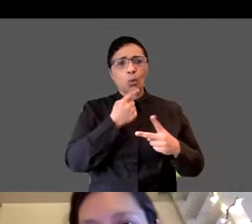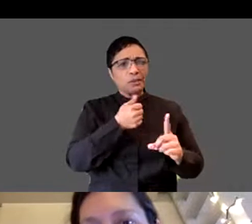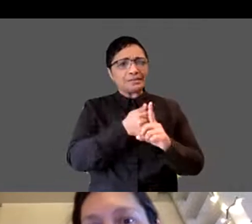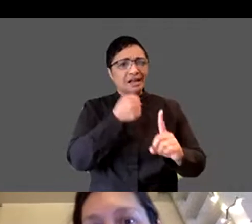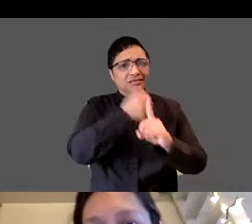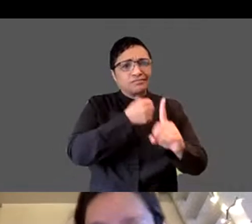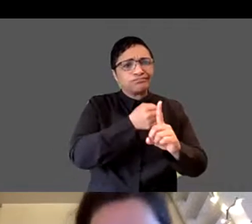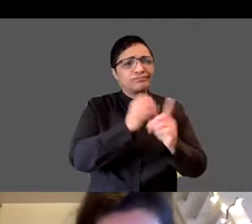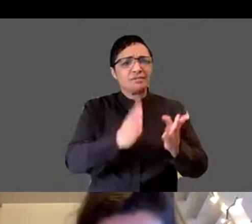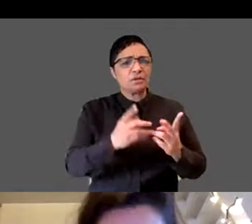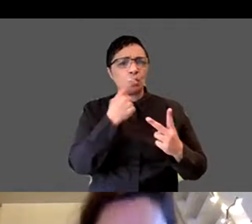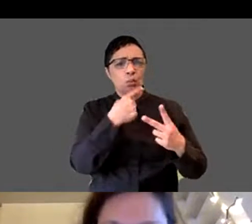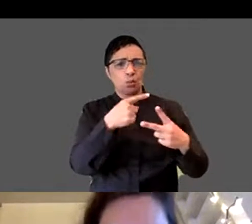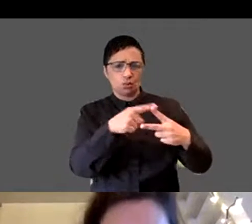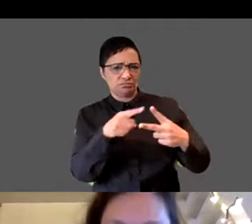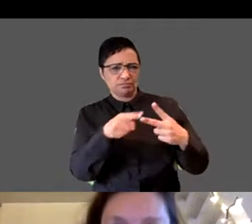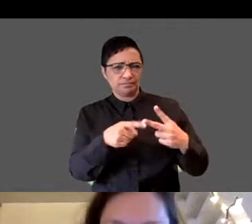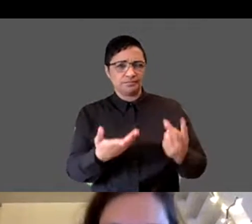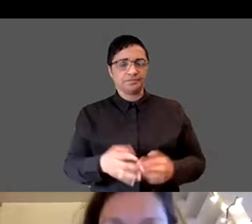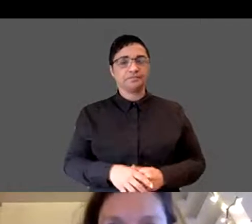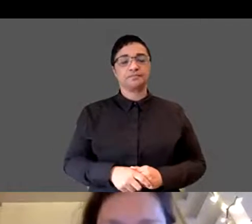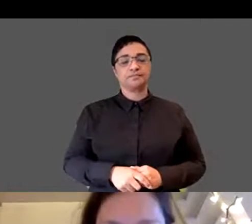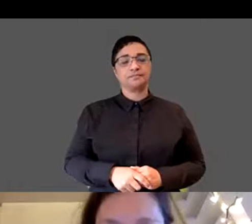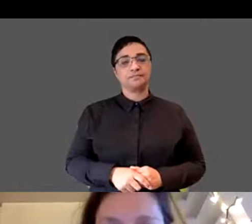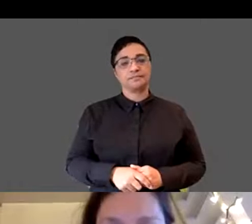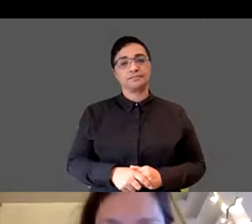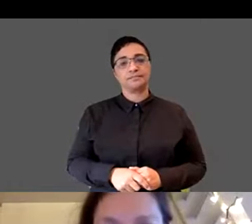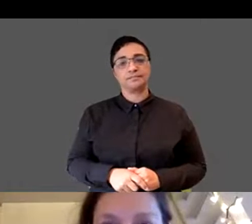She has just one question. Anyone.